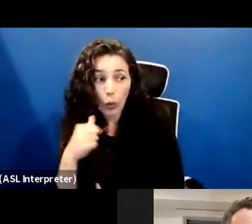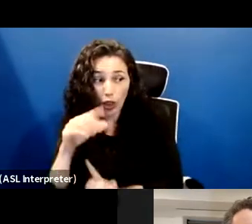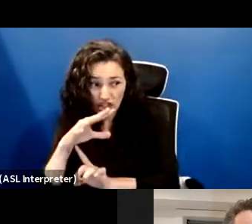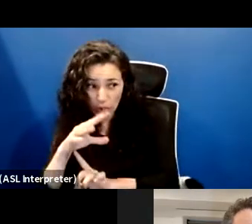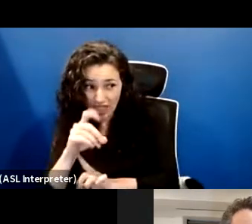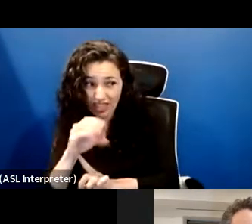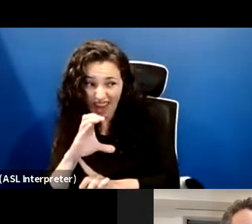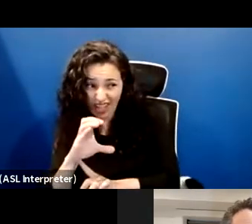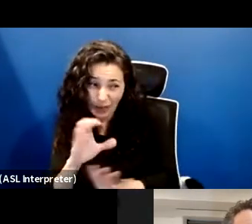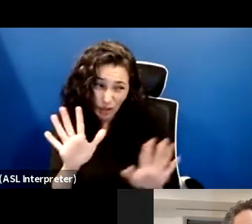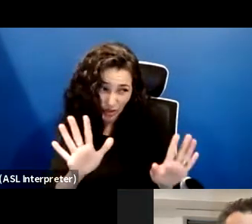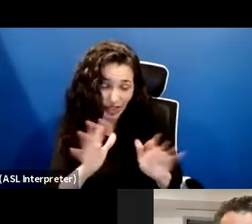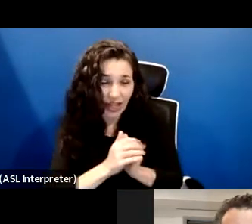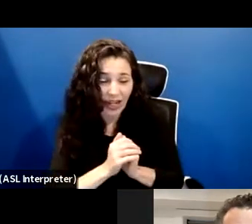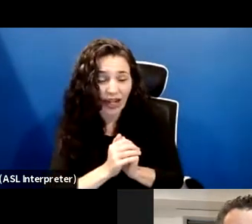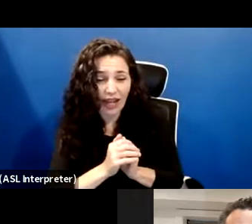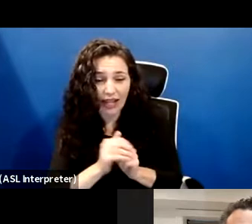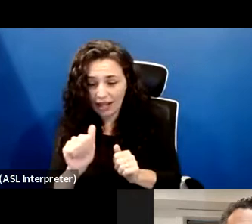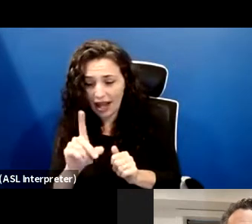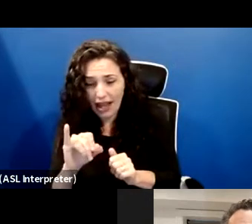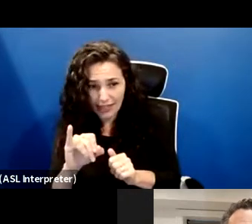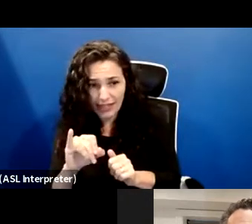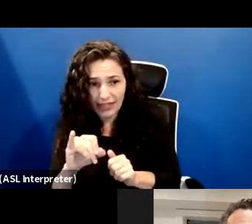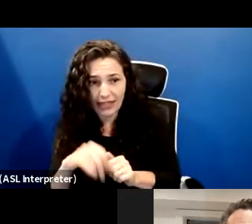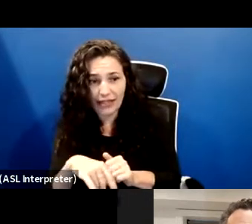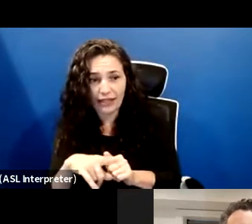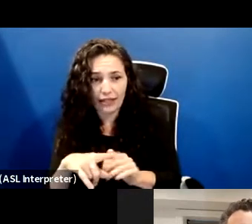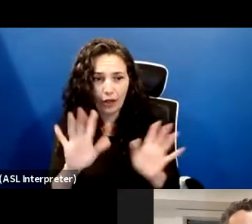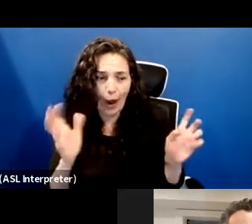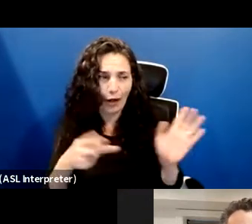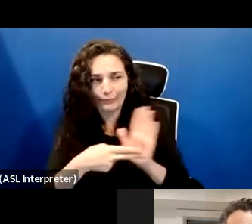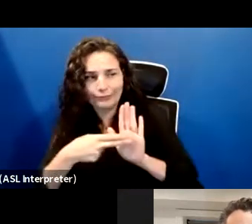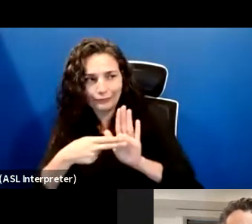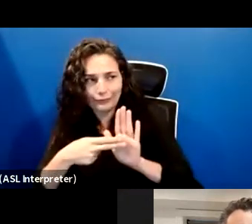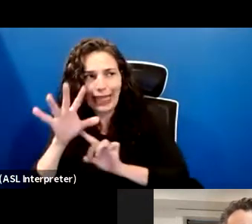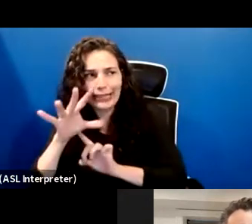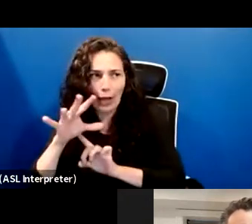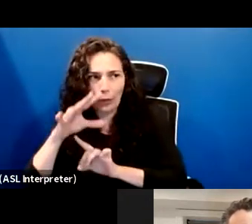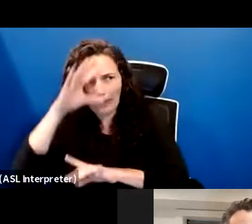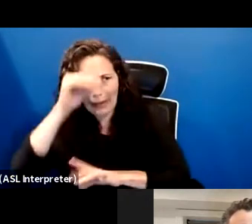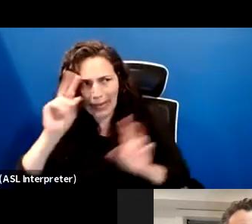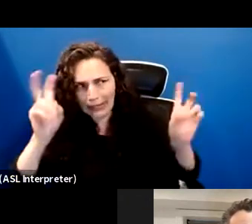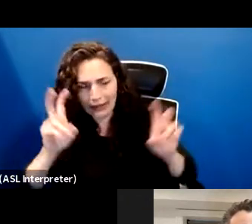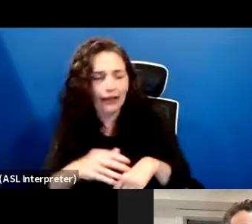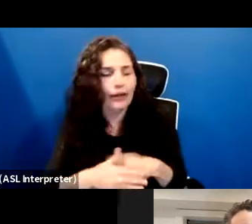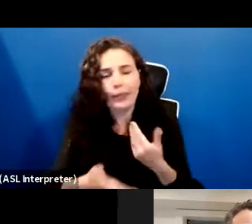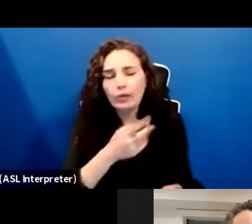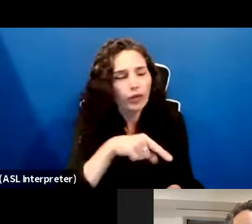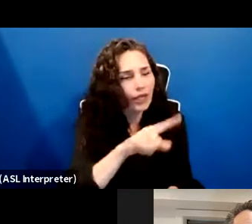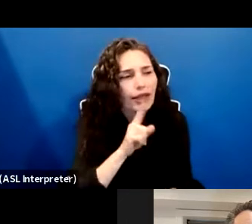and Adi is our camera man, for lack of a better word. And they were so gracious and courageous